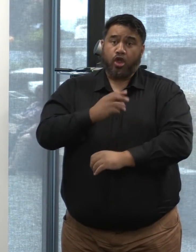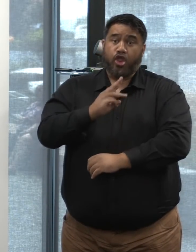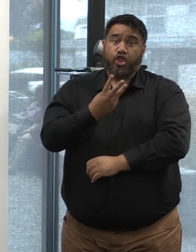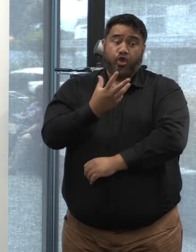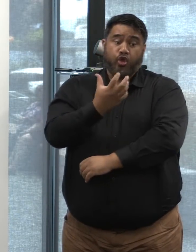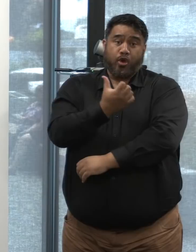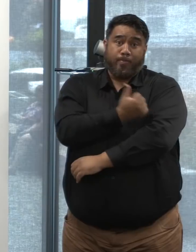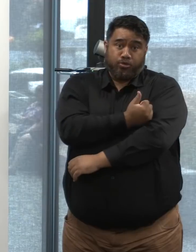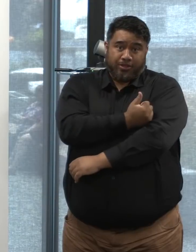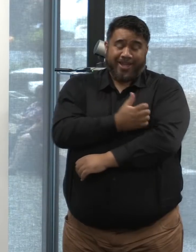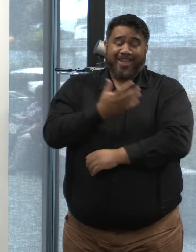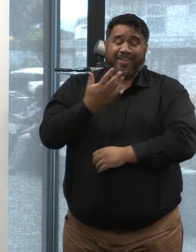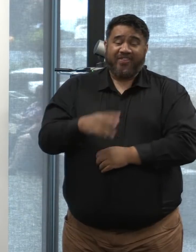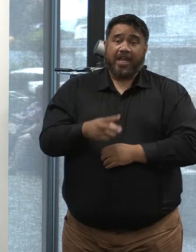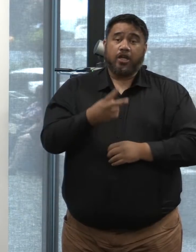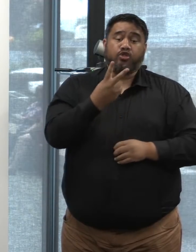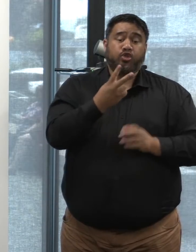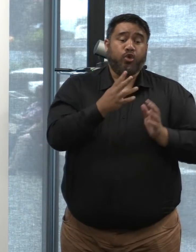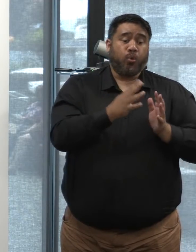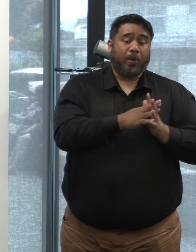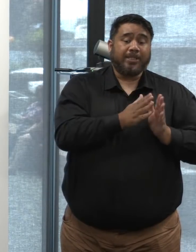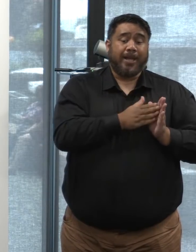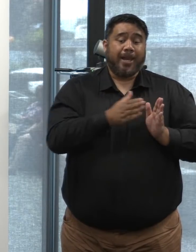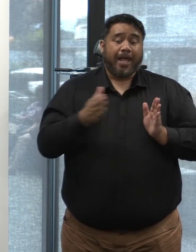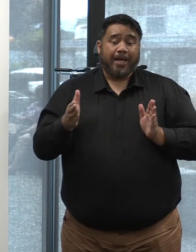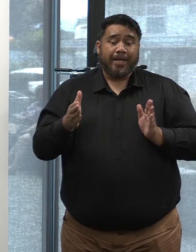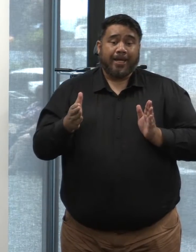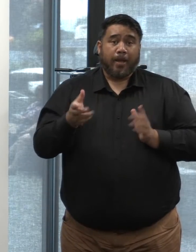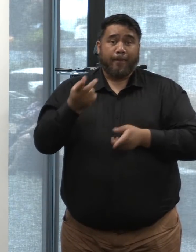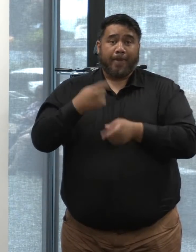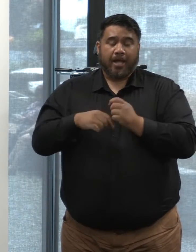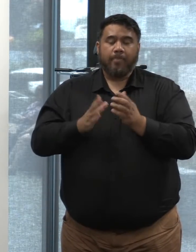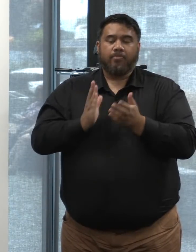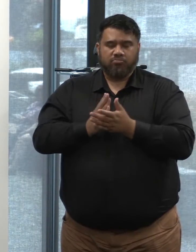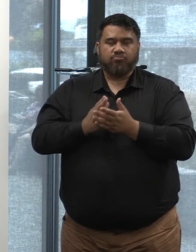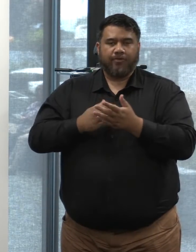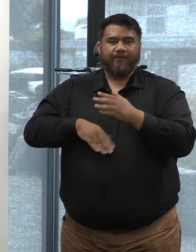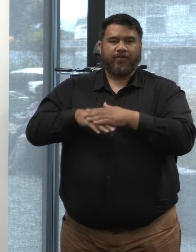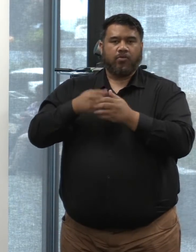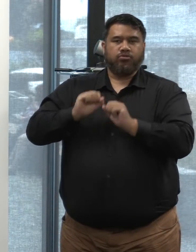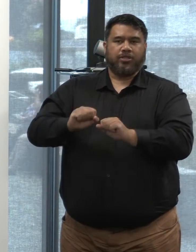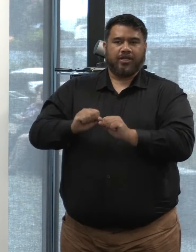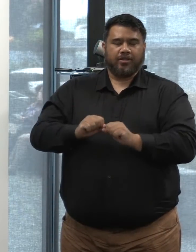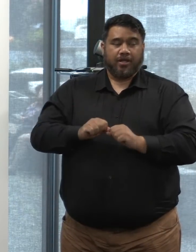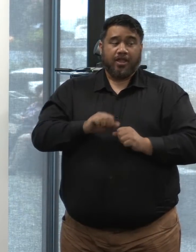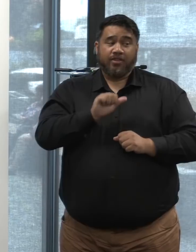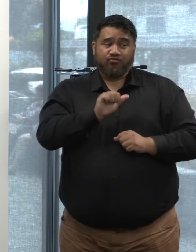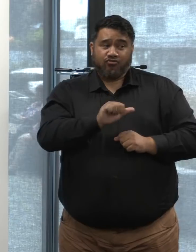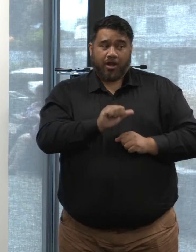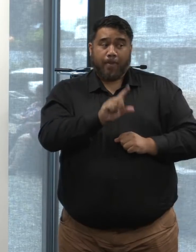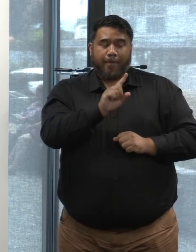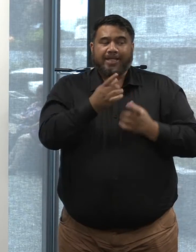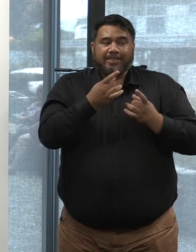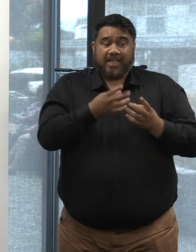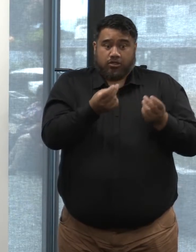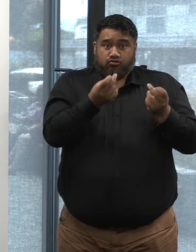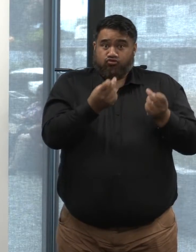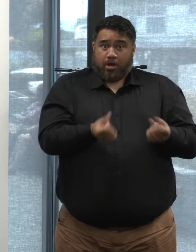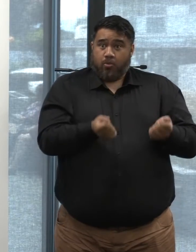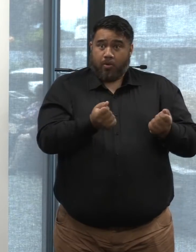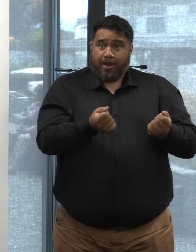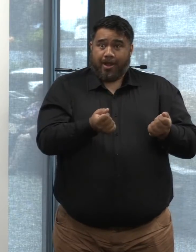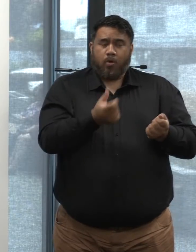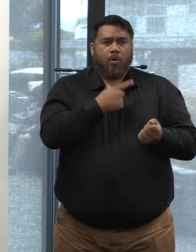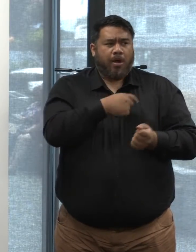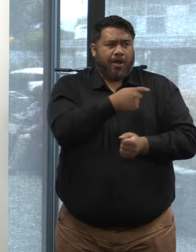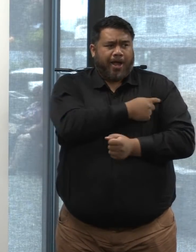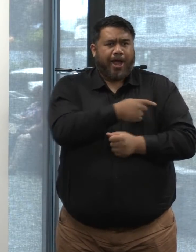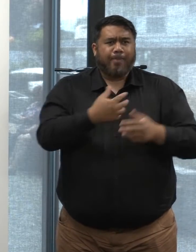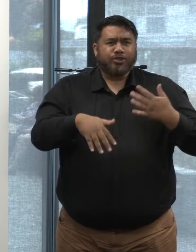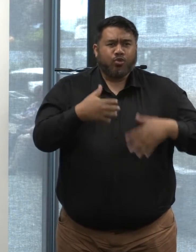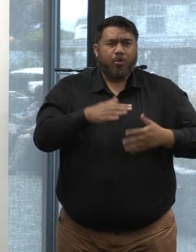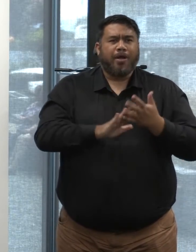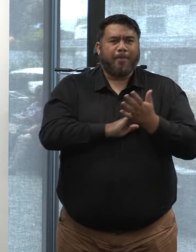observed, were not seeing any